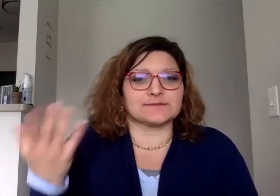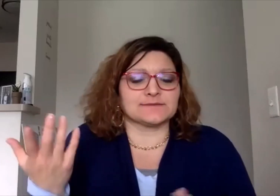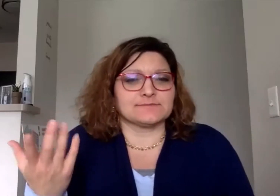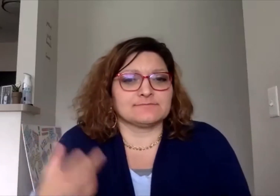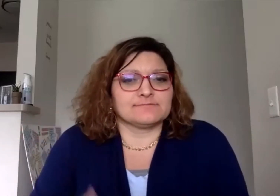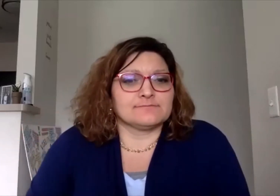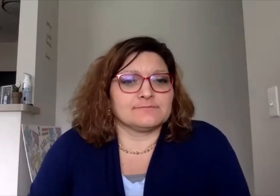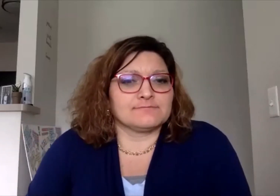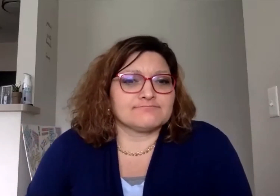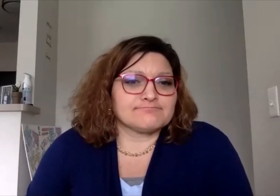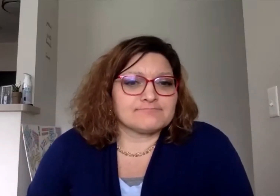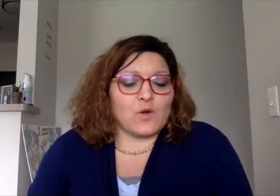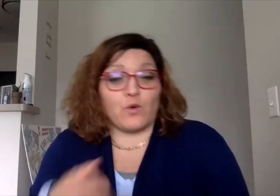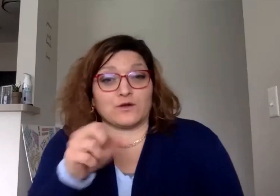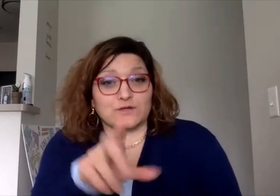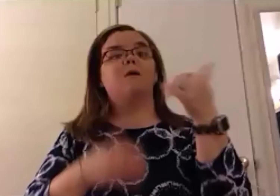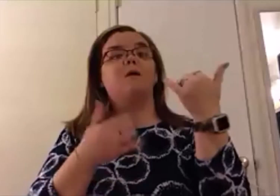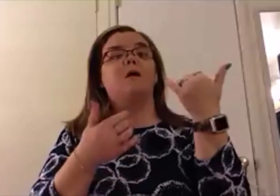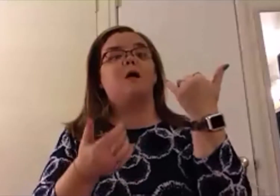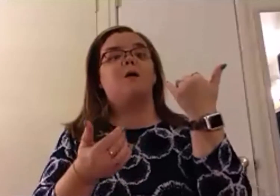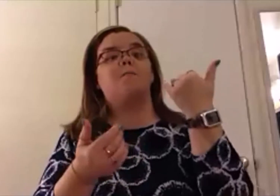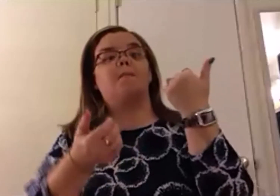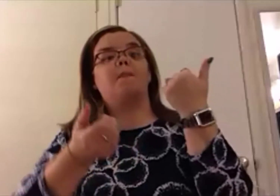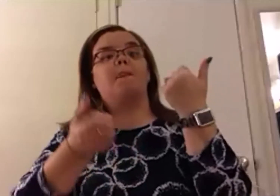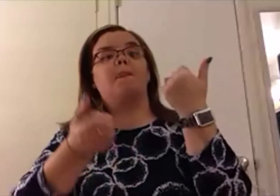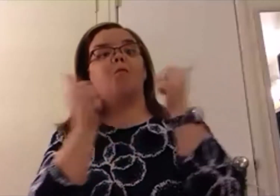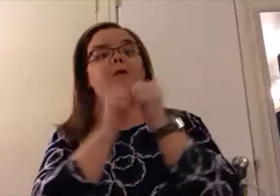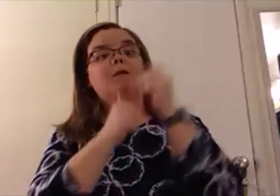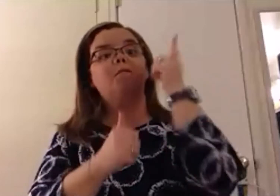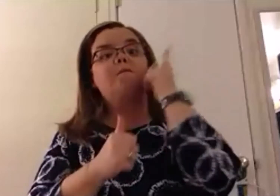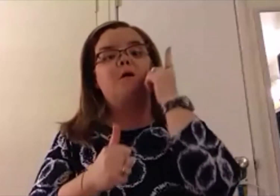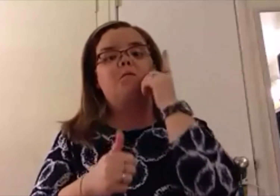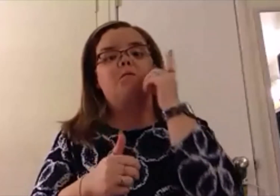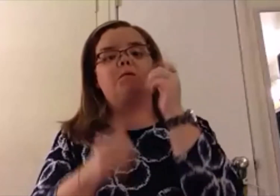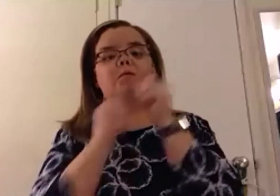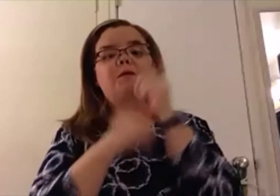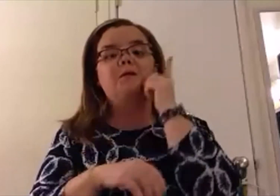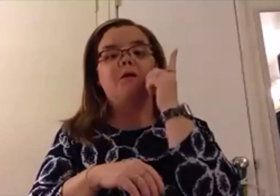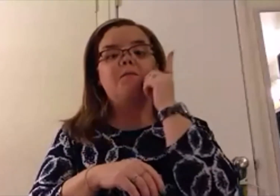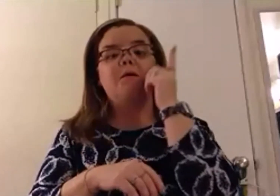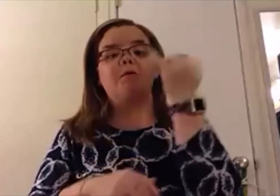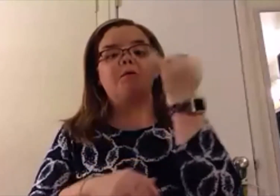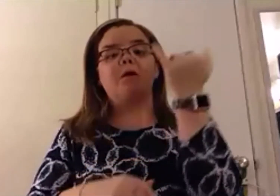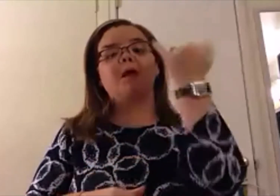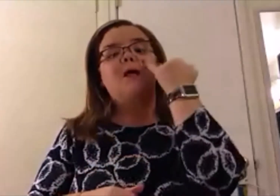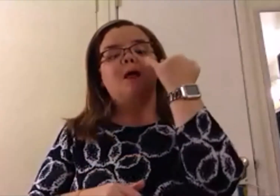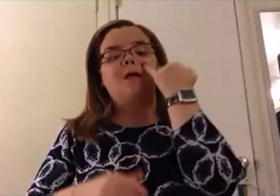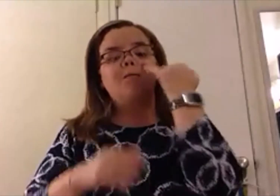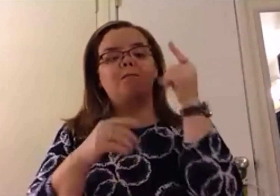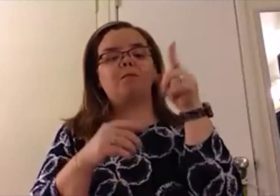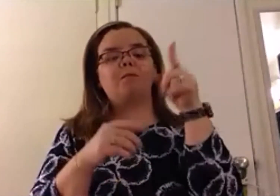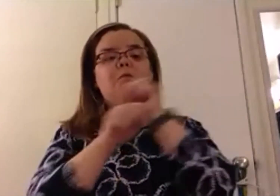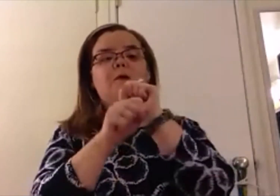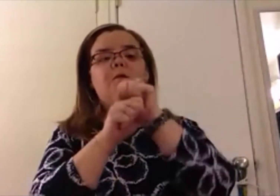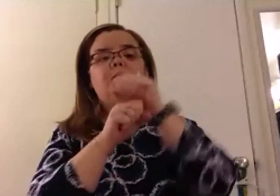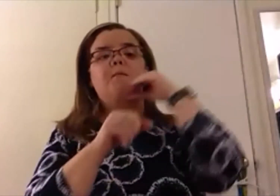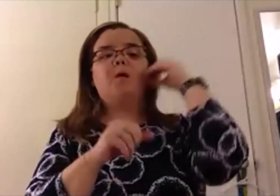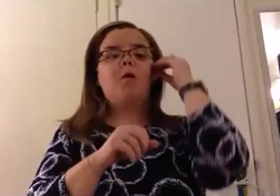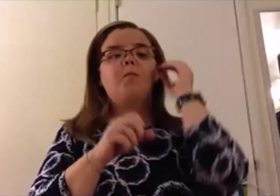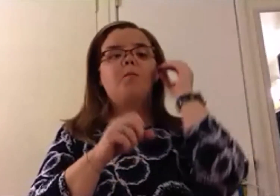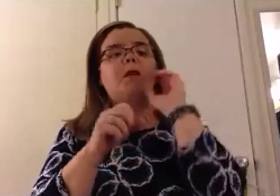the boss? Well um with the phone with the cell phone if you work from home and you have